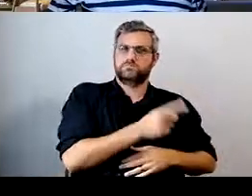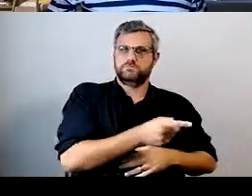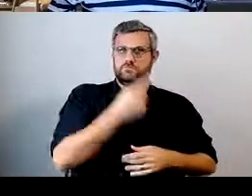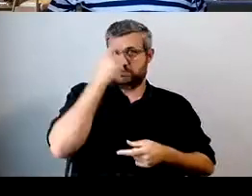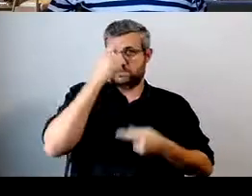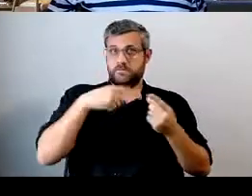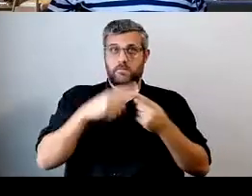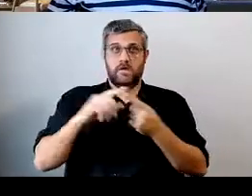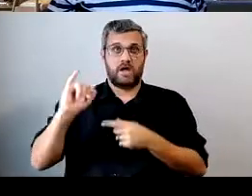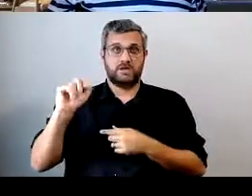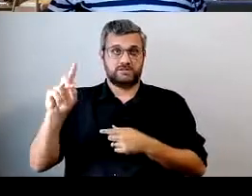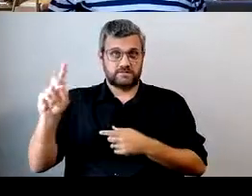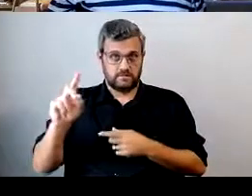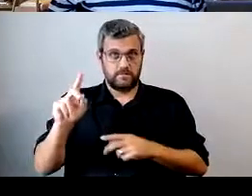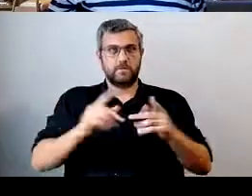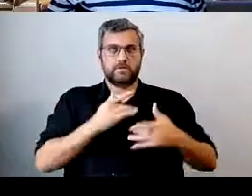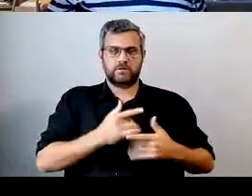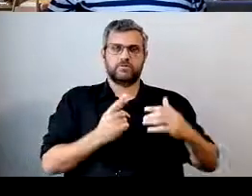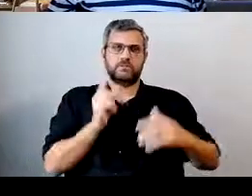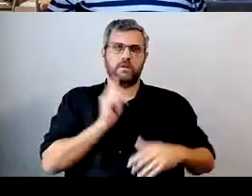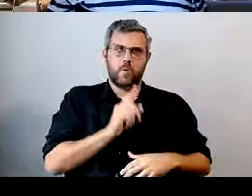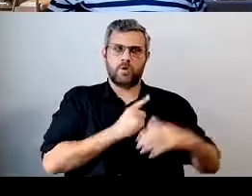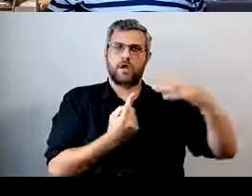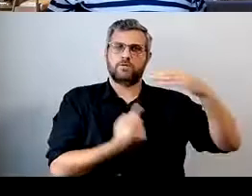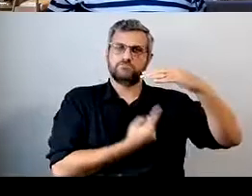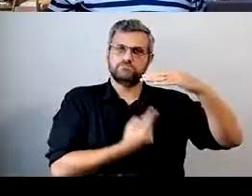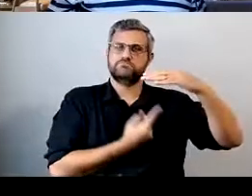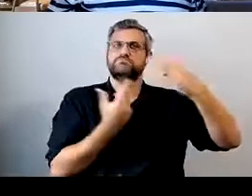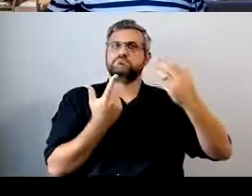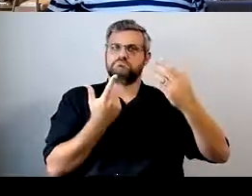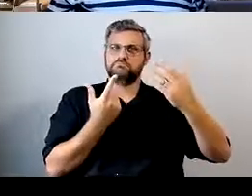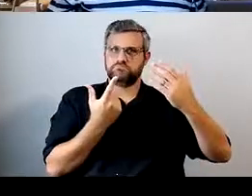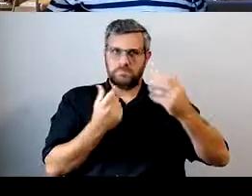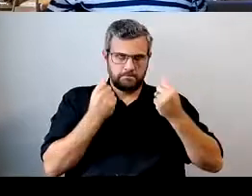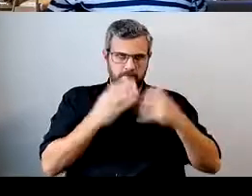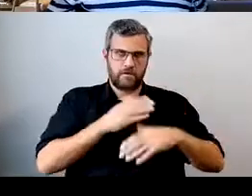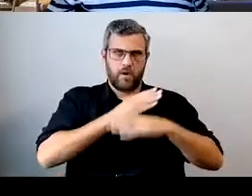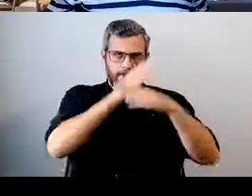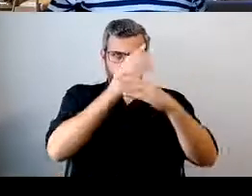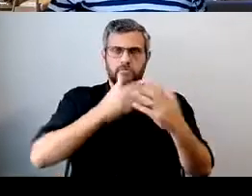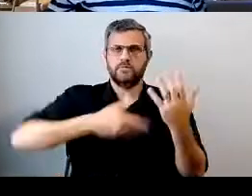are especially vulnerable to loneliness and isolation, and usually face a lot of obstacles to things like social inclusion,